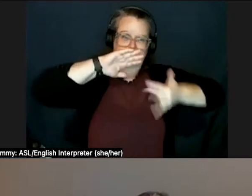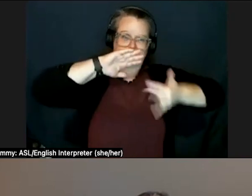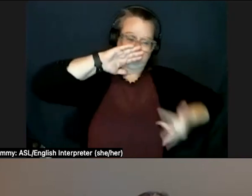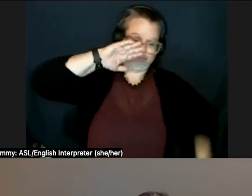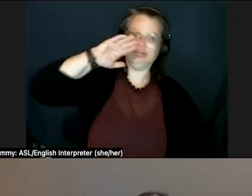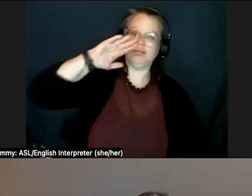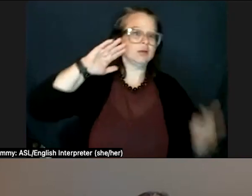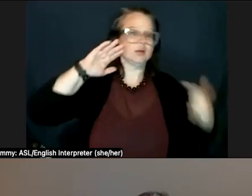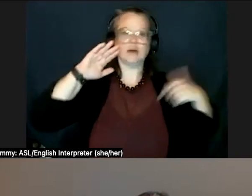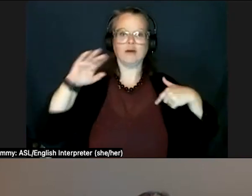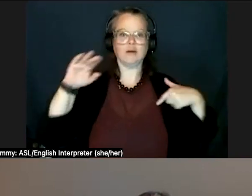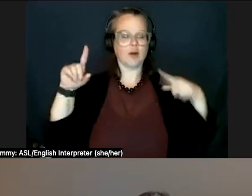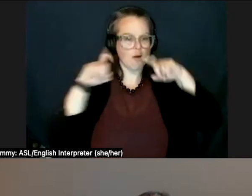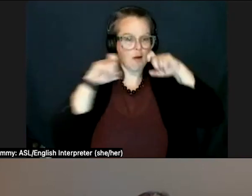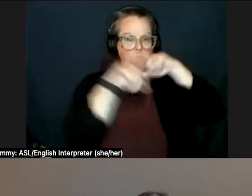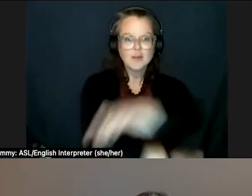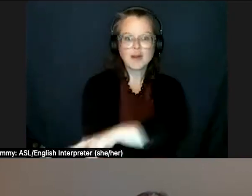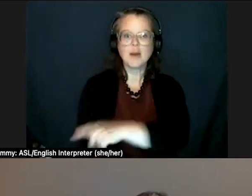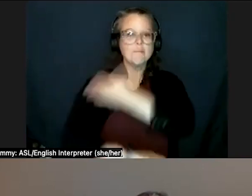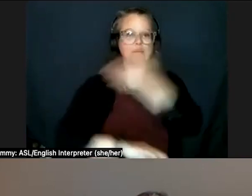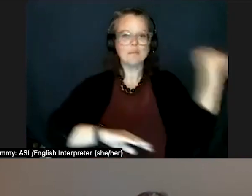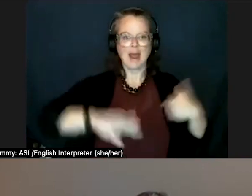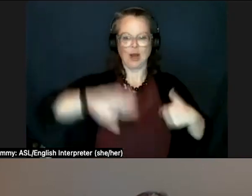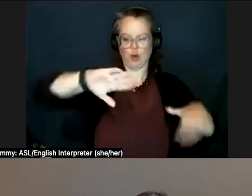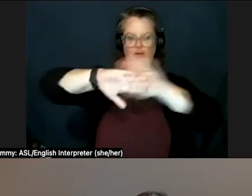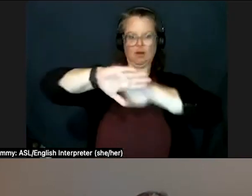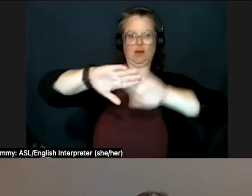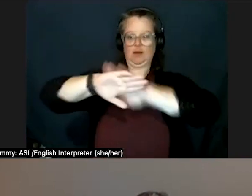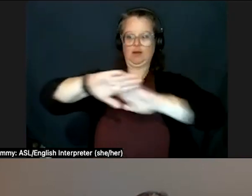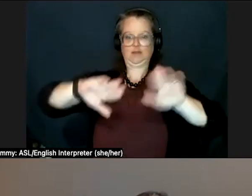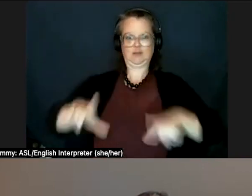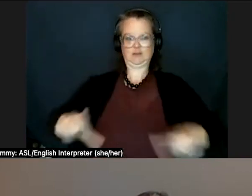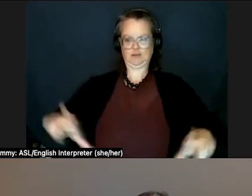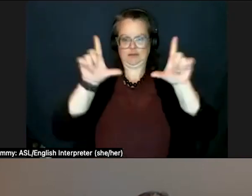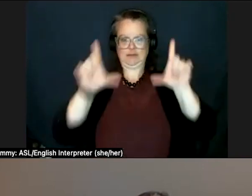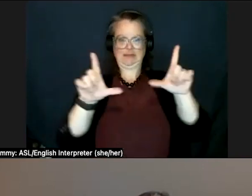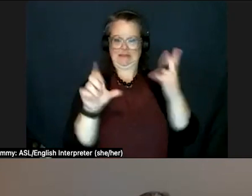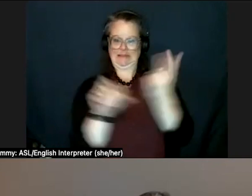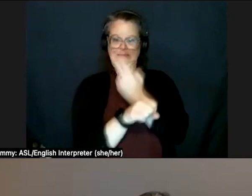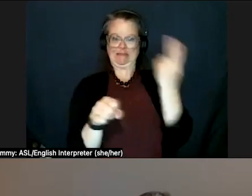more importantly, they saw their thumbprint on the final product. And I think if people creatively